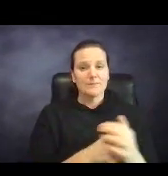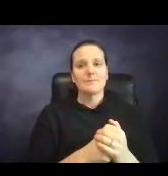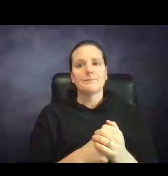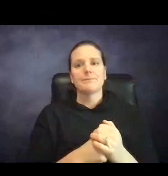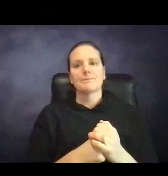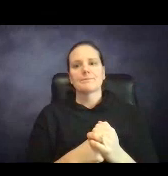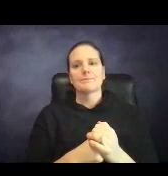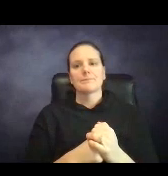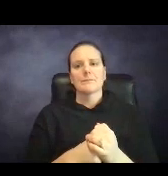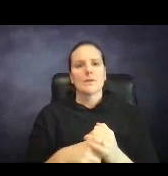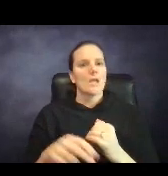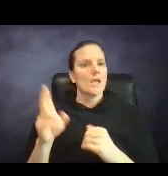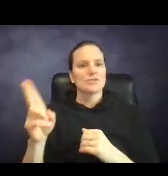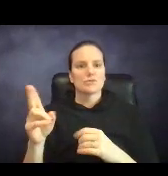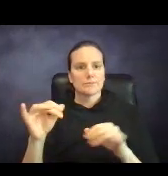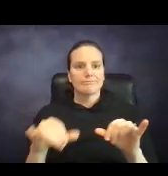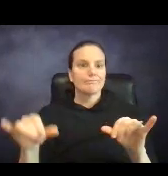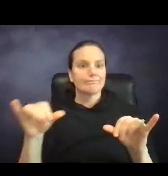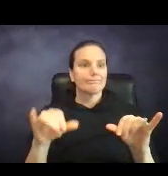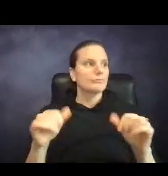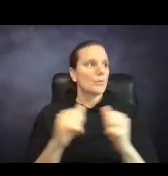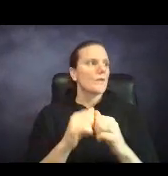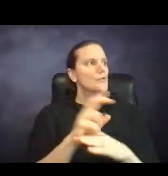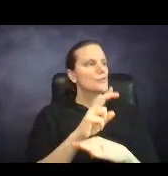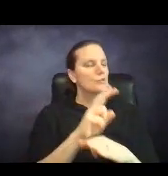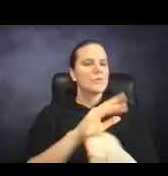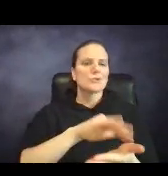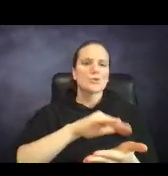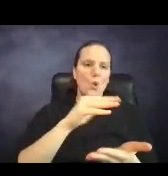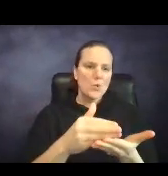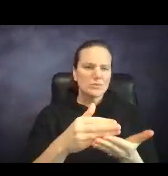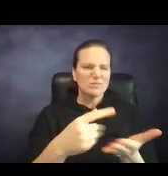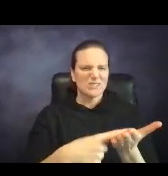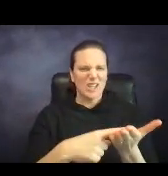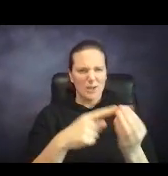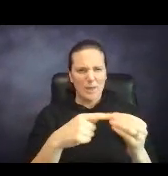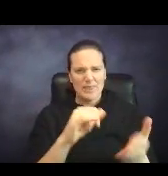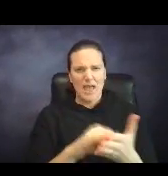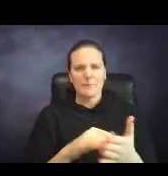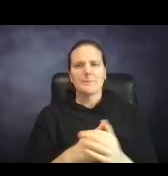and administration and dosing. So we'll talk about that. Current practices, current practice promotes the use